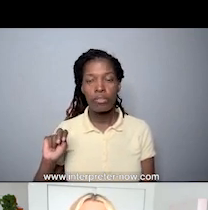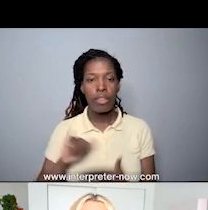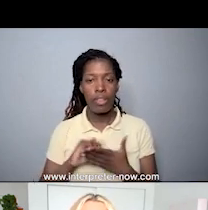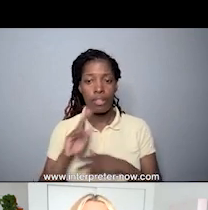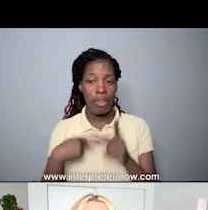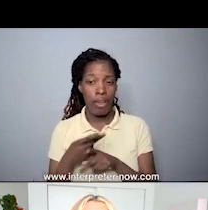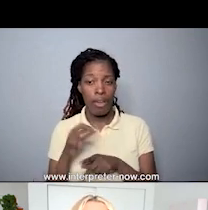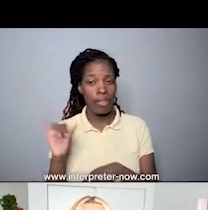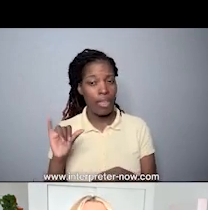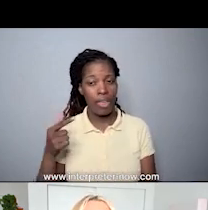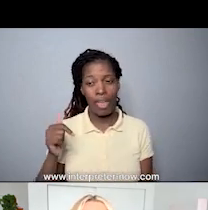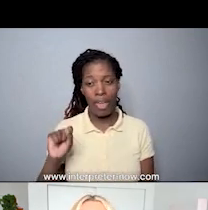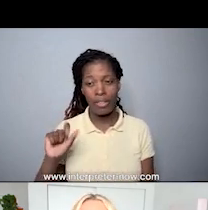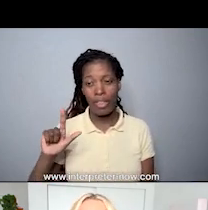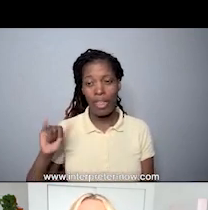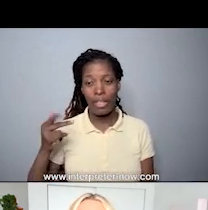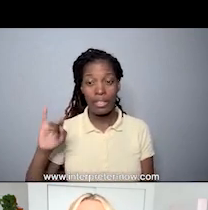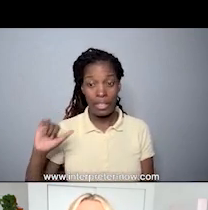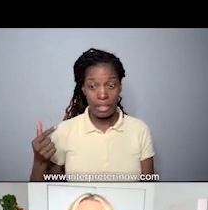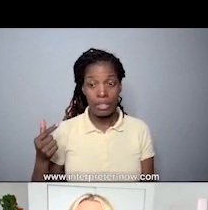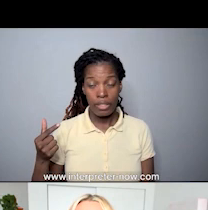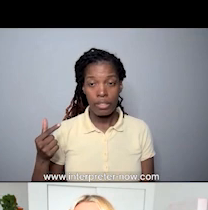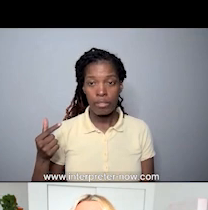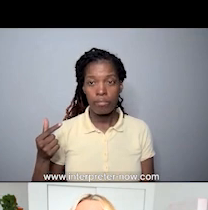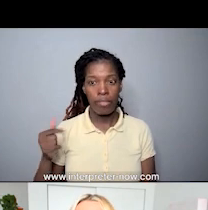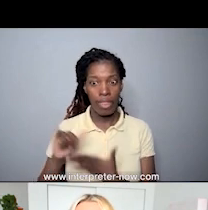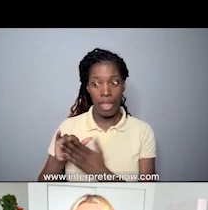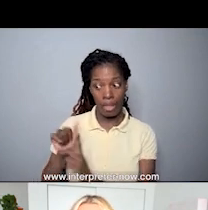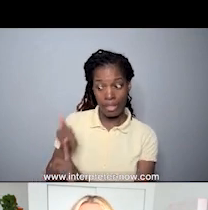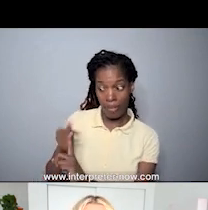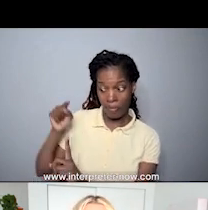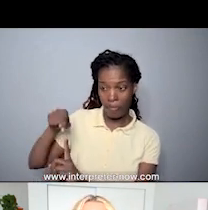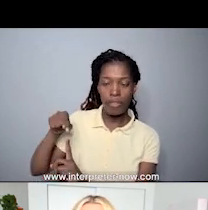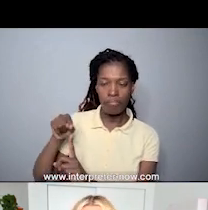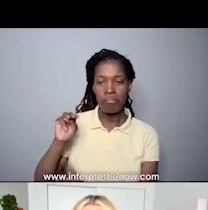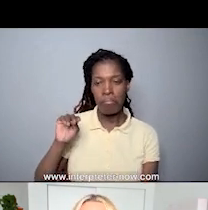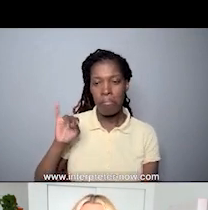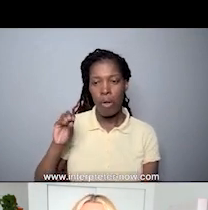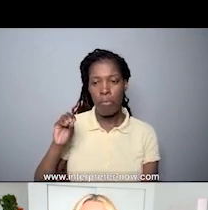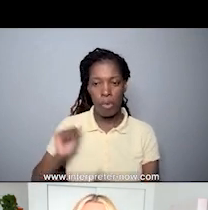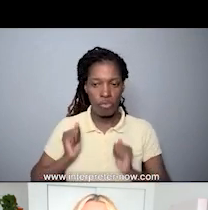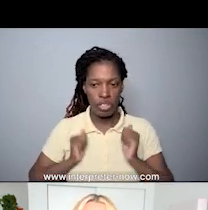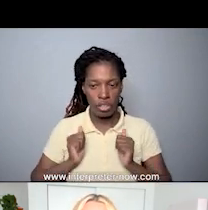So dismissing somebody's experience with marginalization is a form of gaslighting, which is in itself